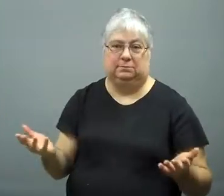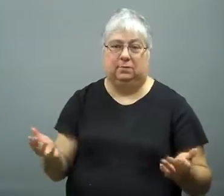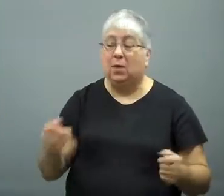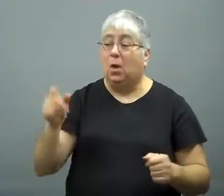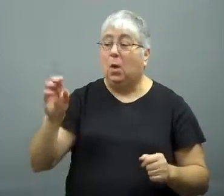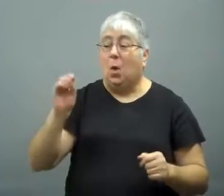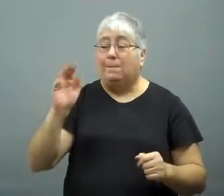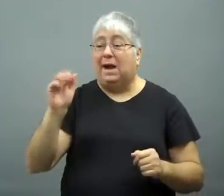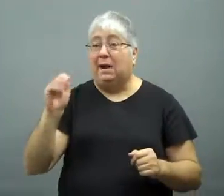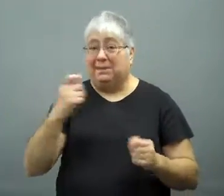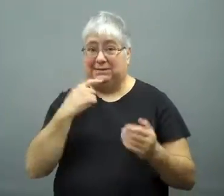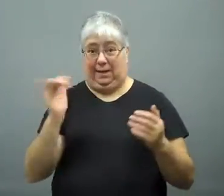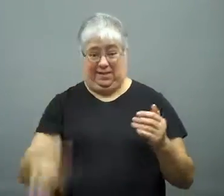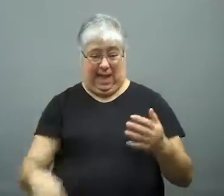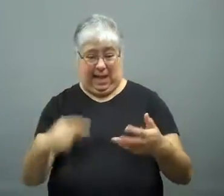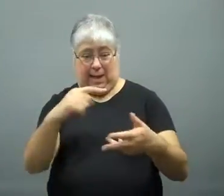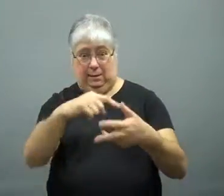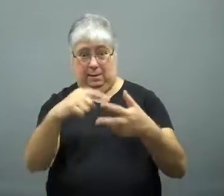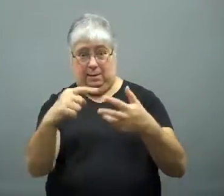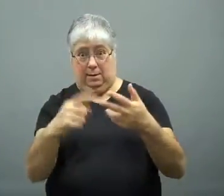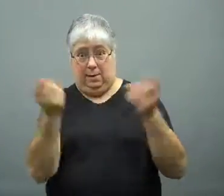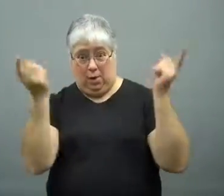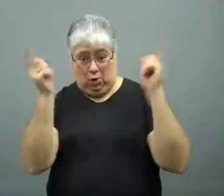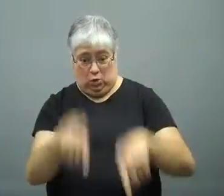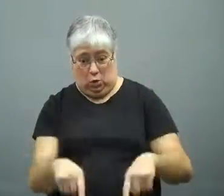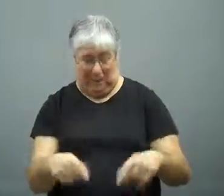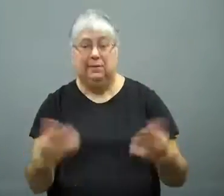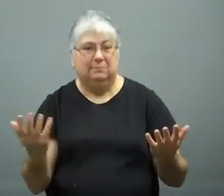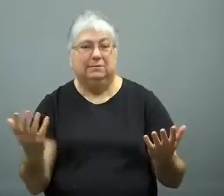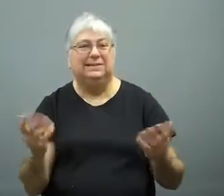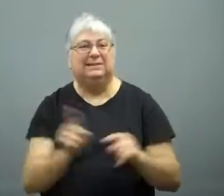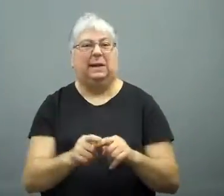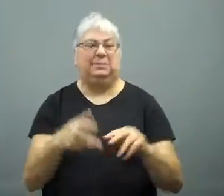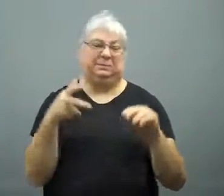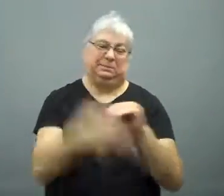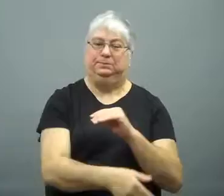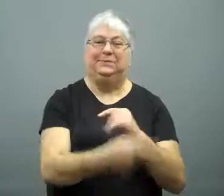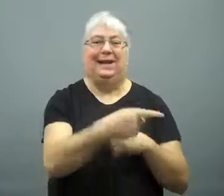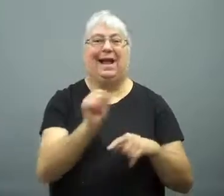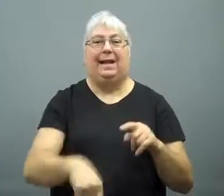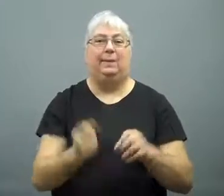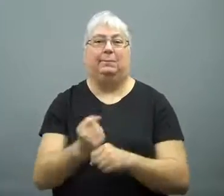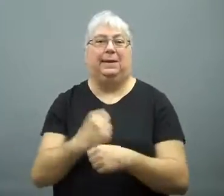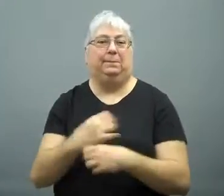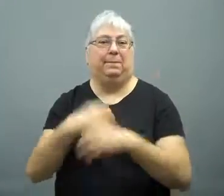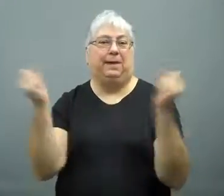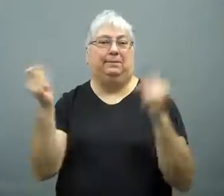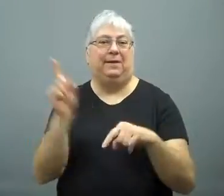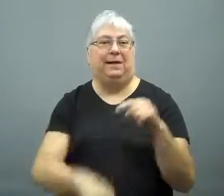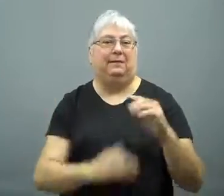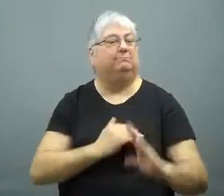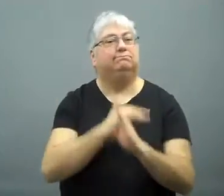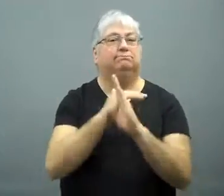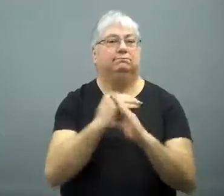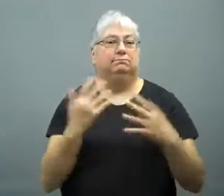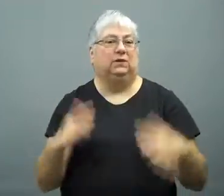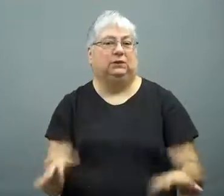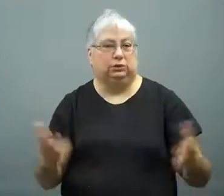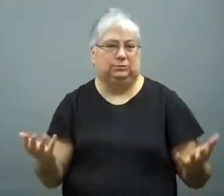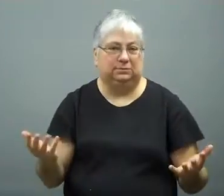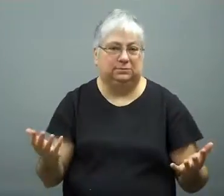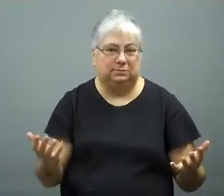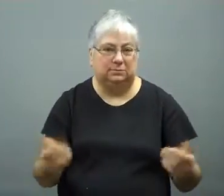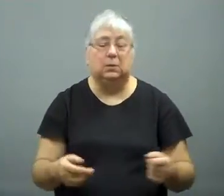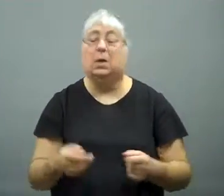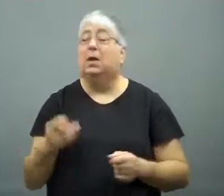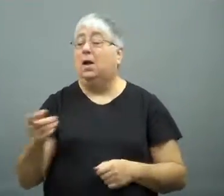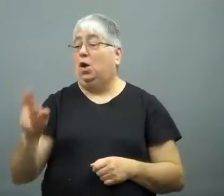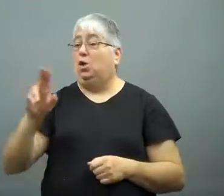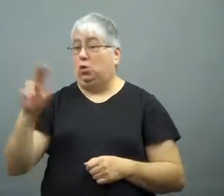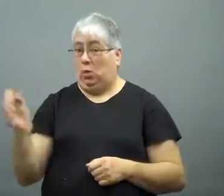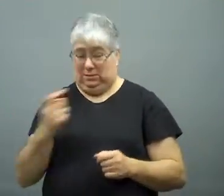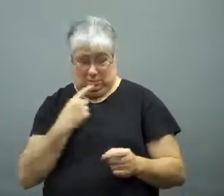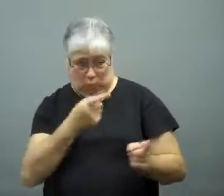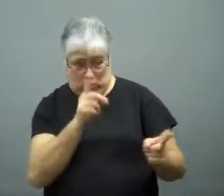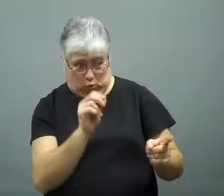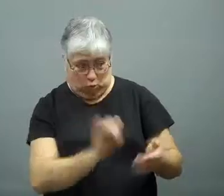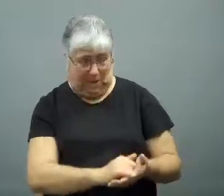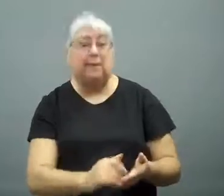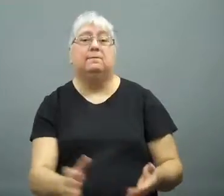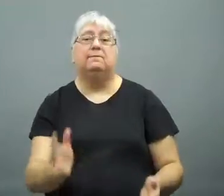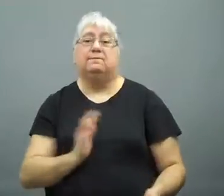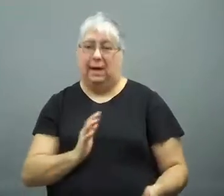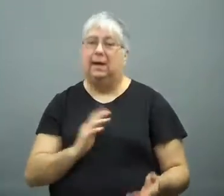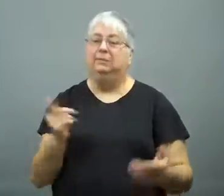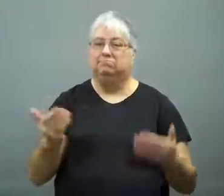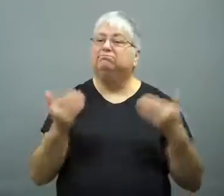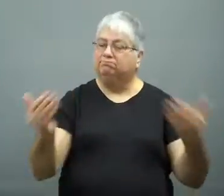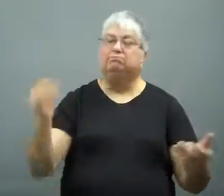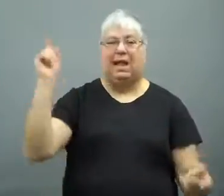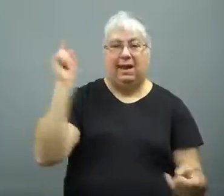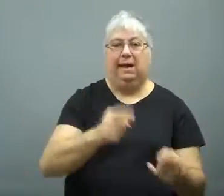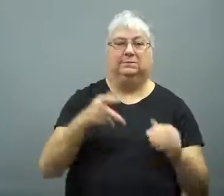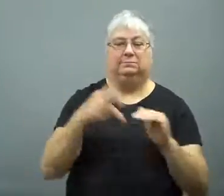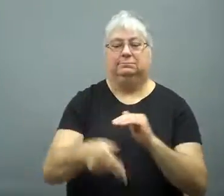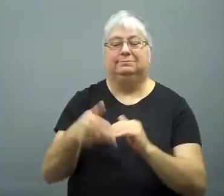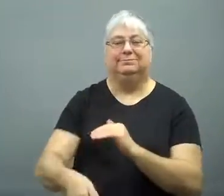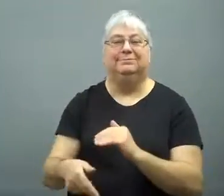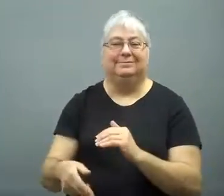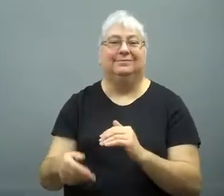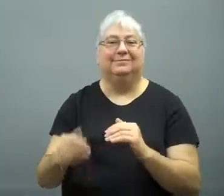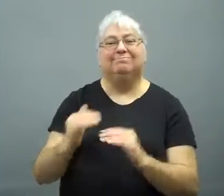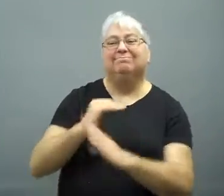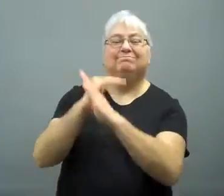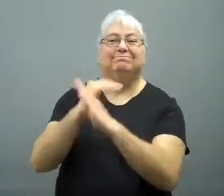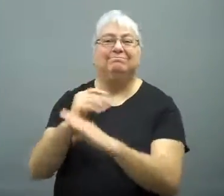Obama says those three conditions will block Iran's ability to make a bomb.